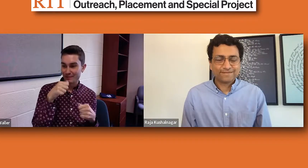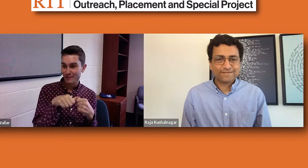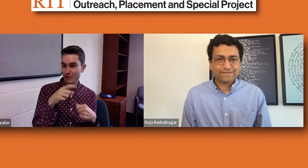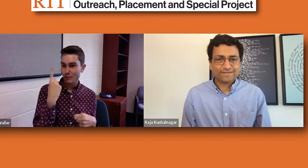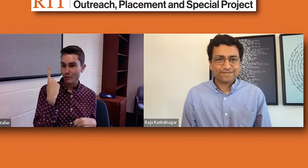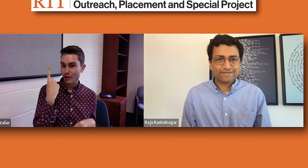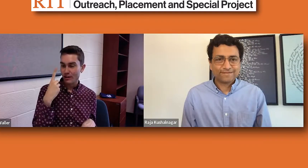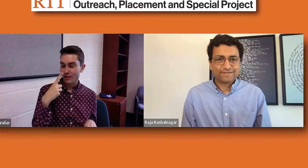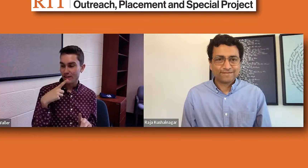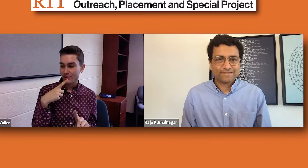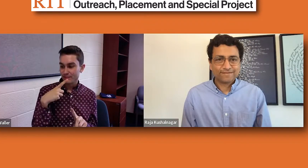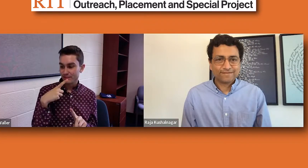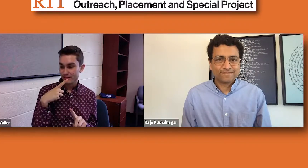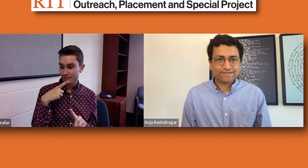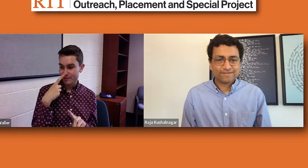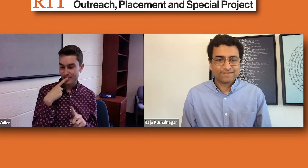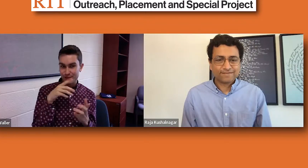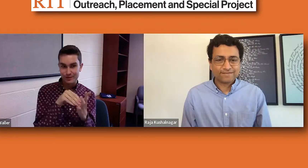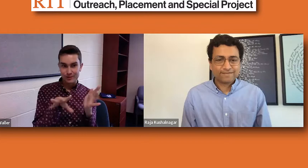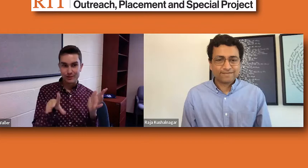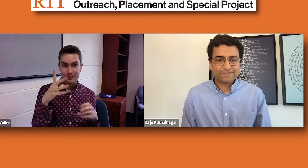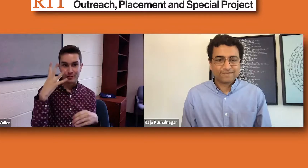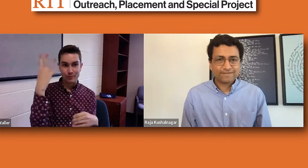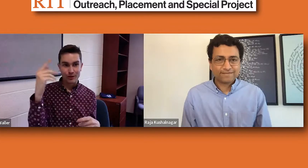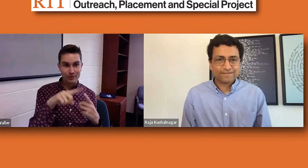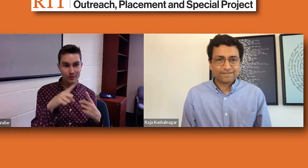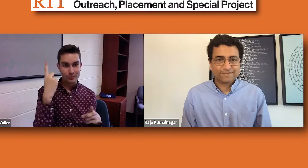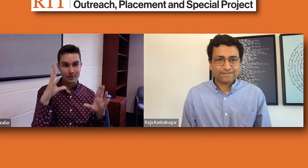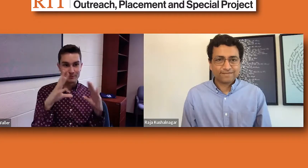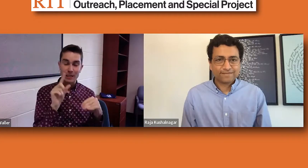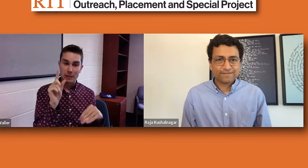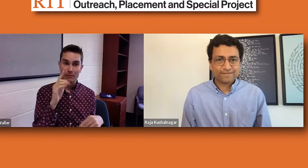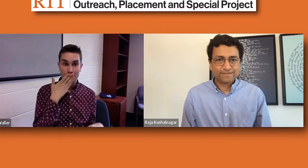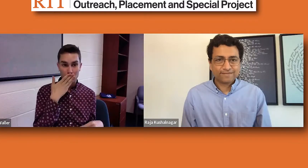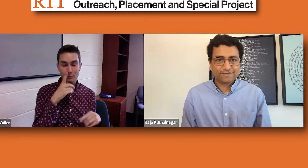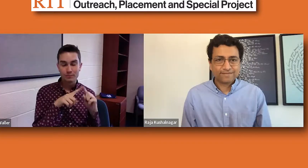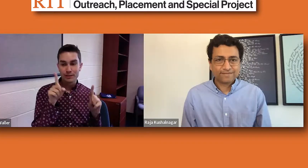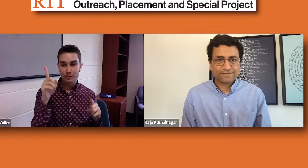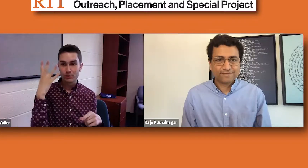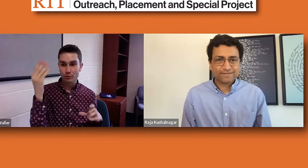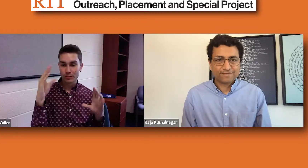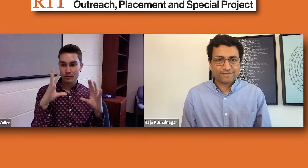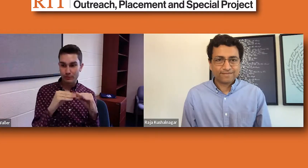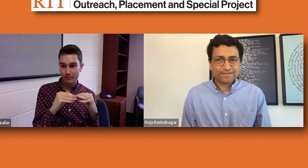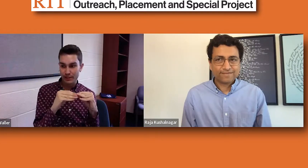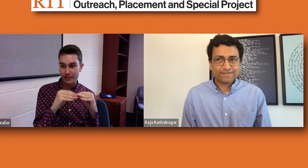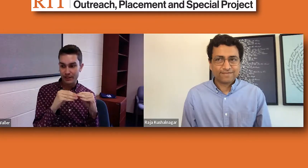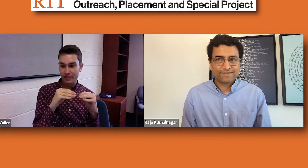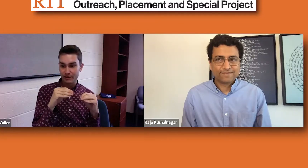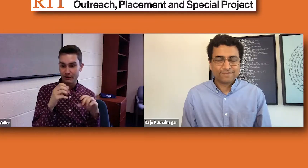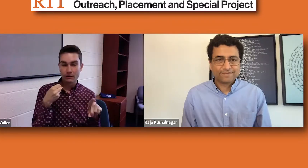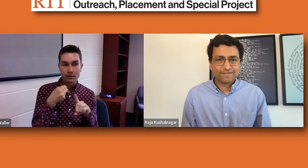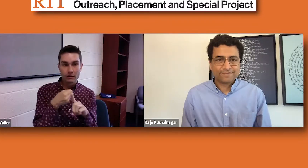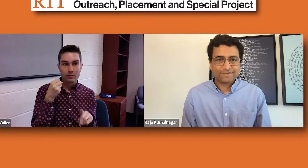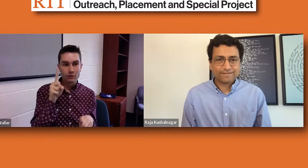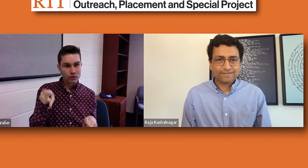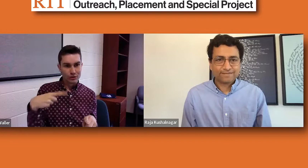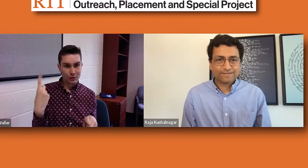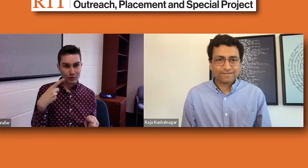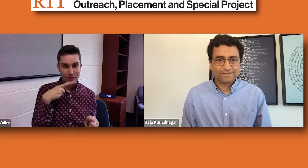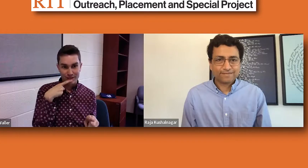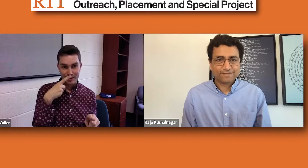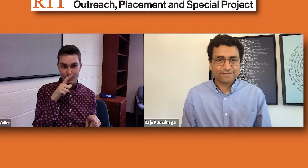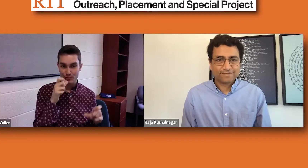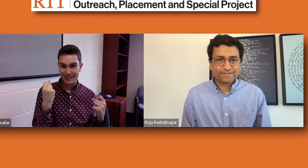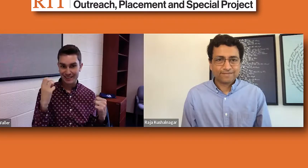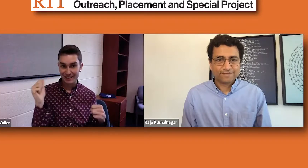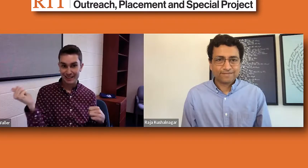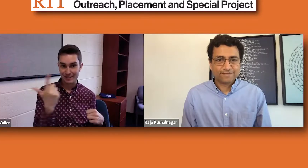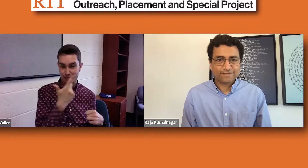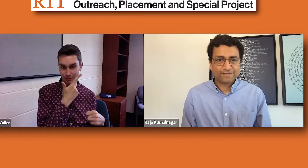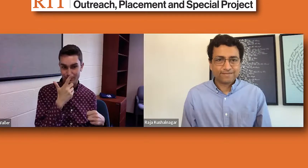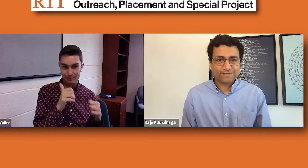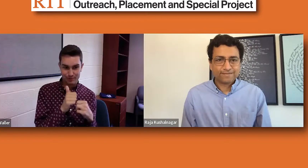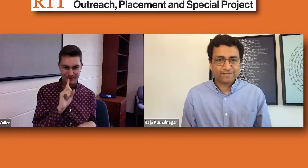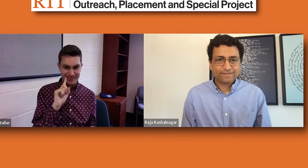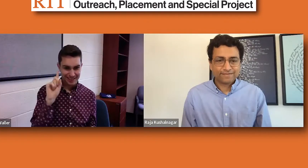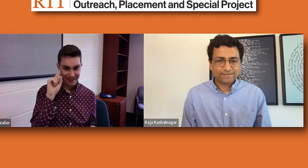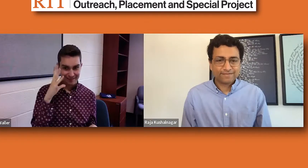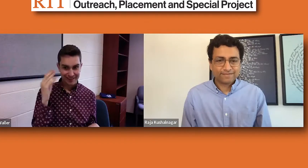And I think that it added a unique perspective.